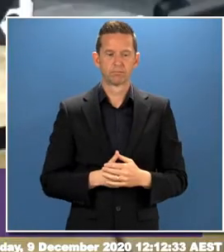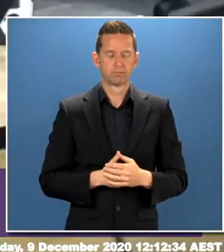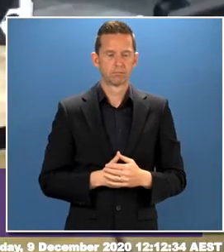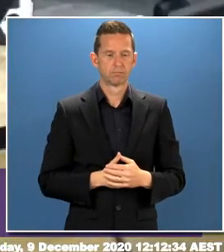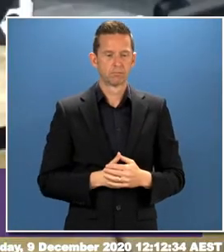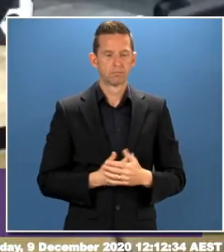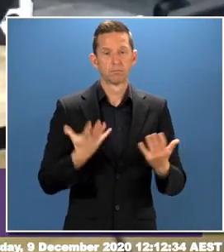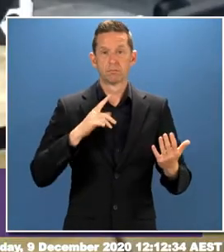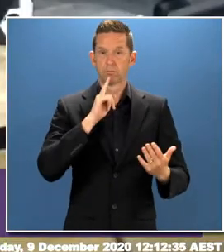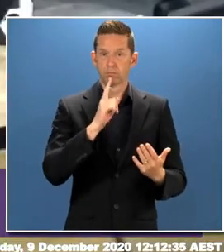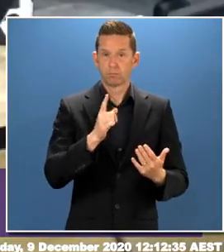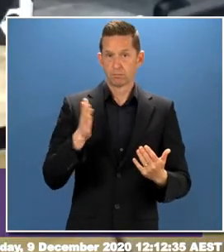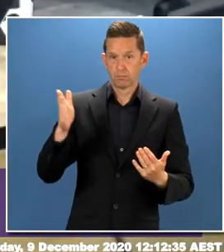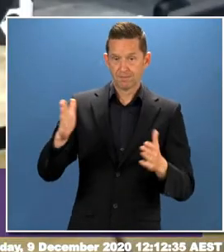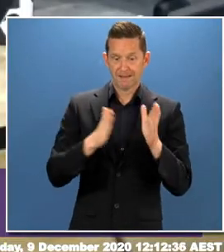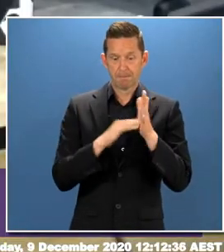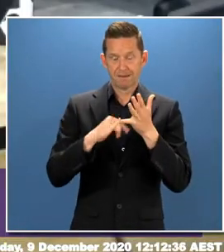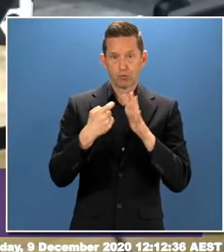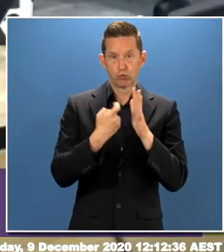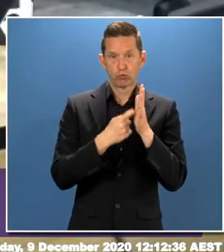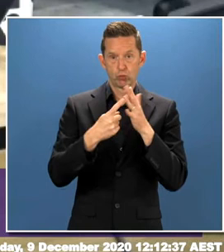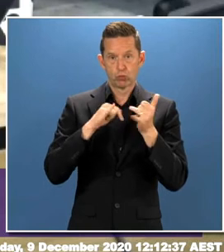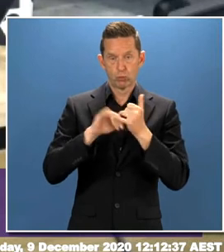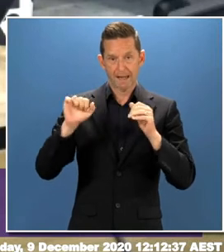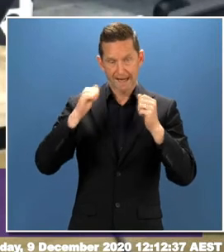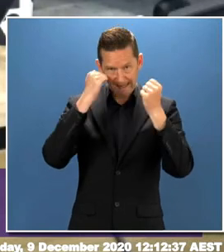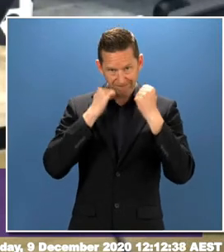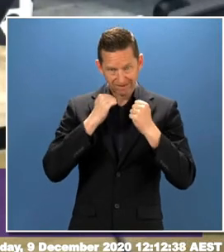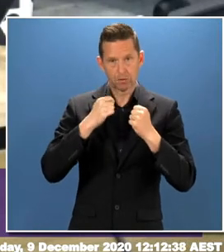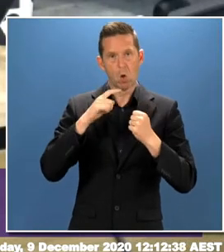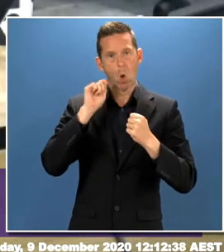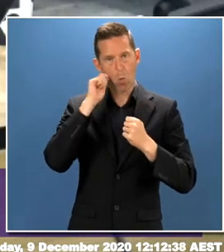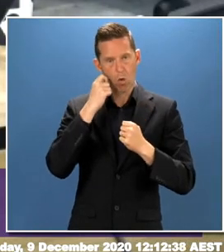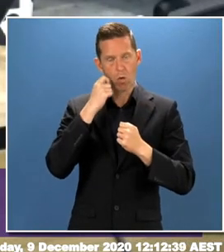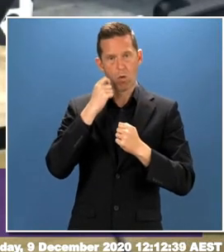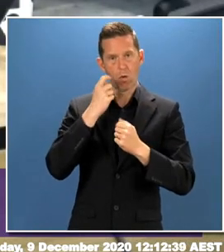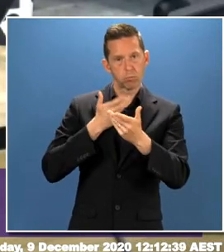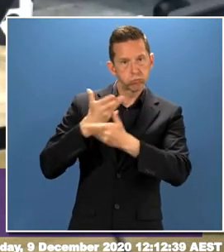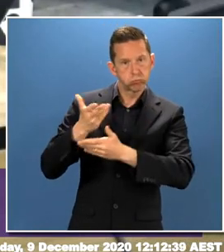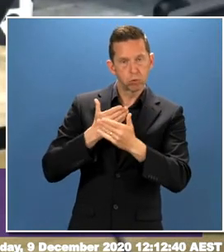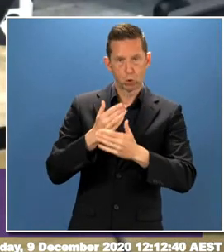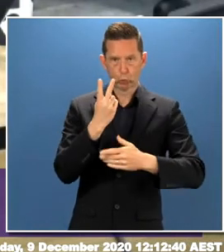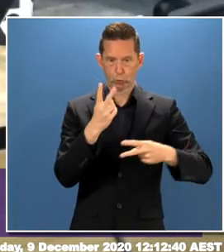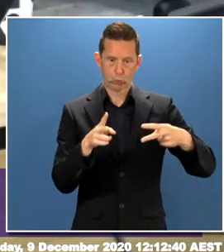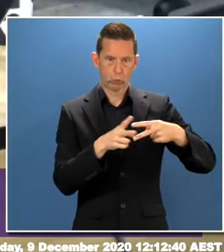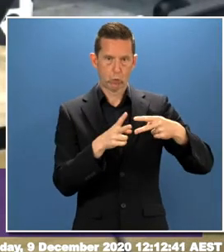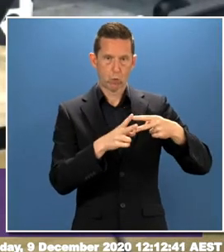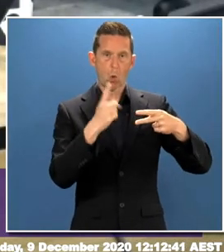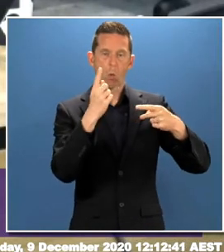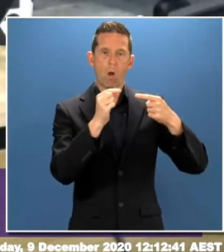that Ms Kroes's evidence will be provided in parts today. Part one will be her evidence comprising a discussion